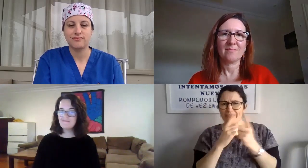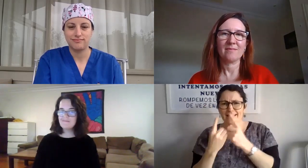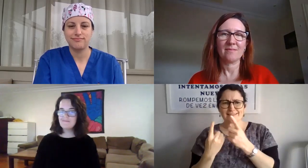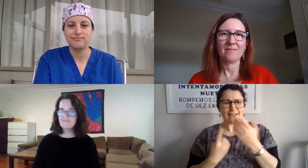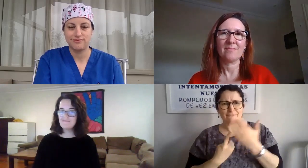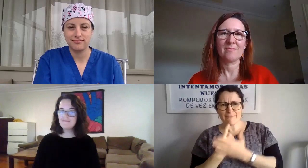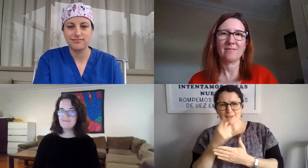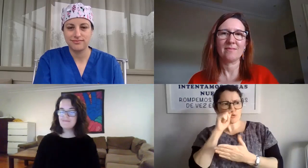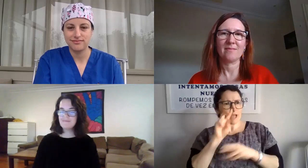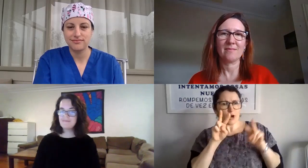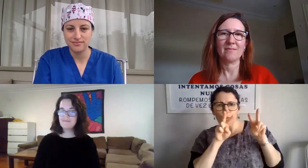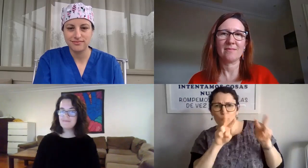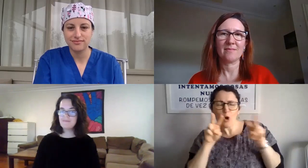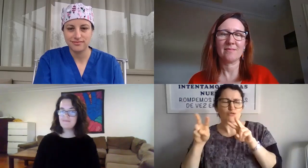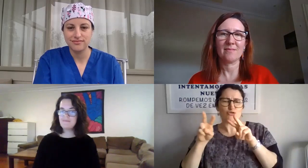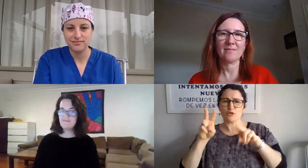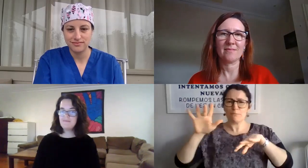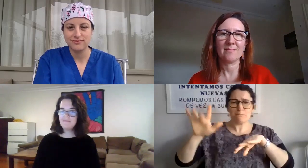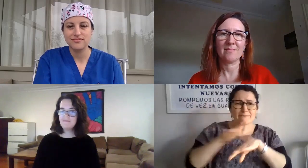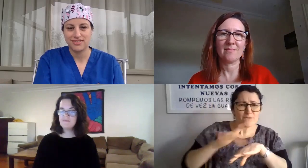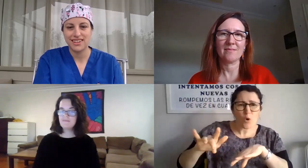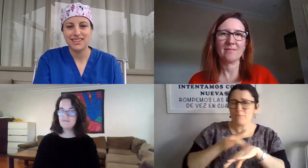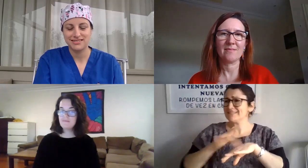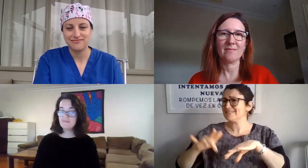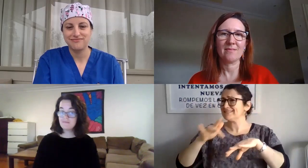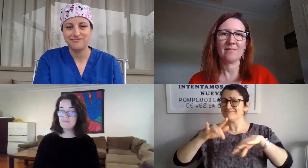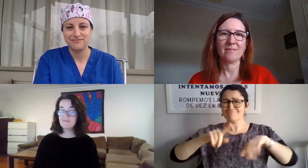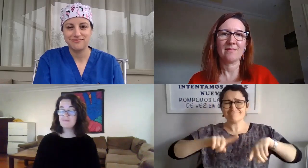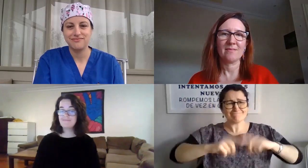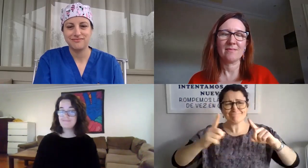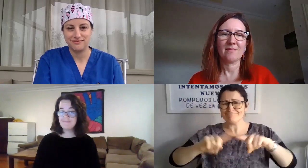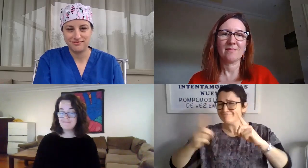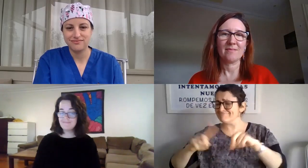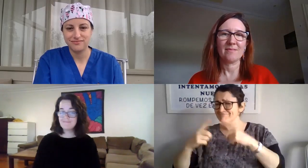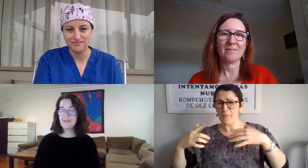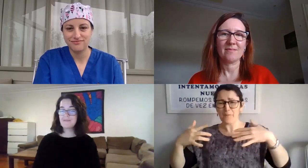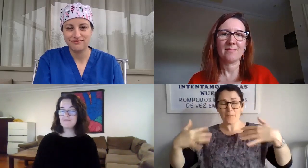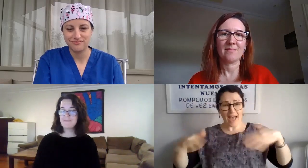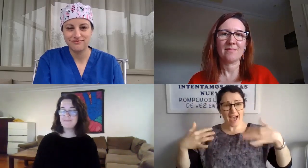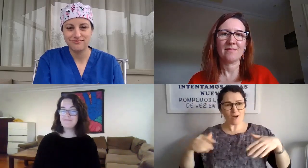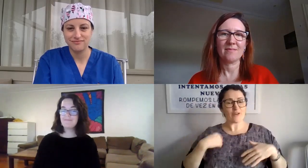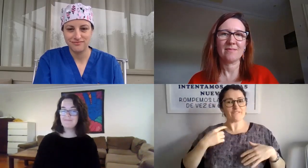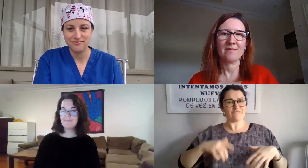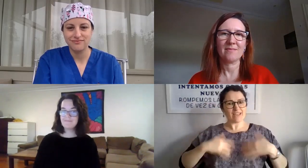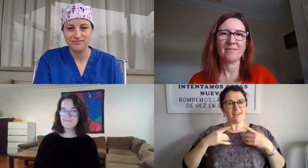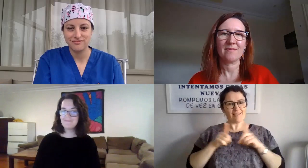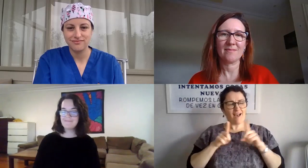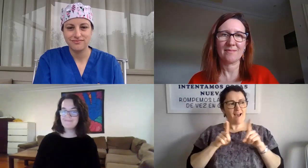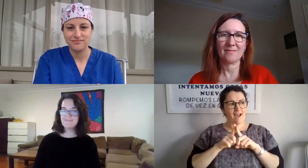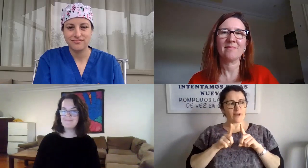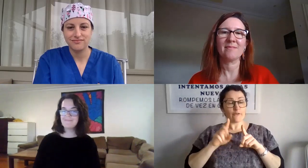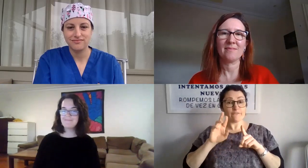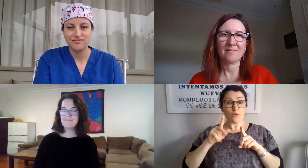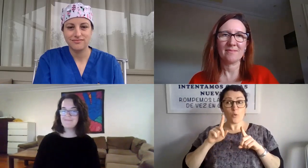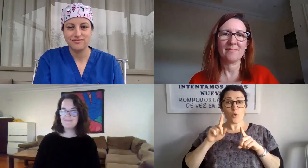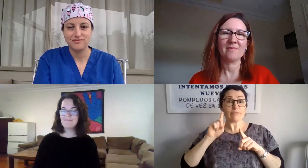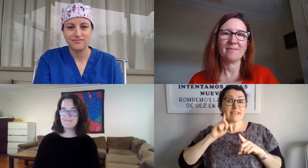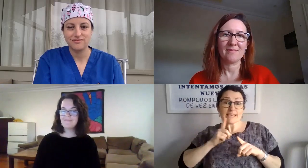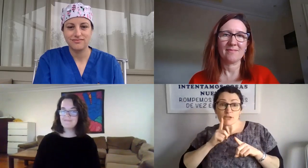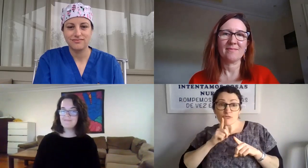happening online whole range of activity And events and performances shows um presentations. there's so much